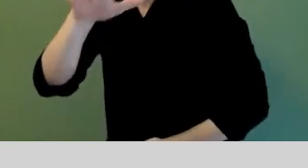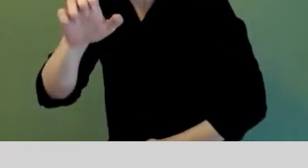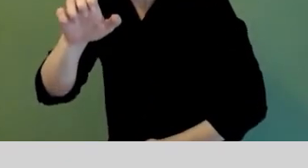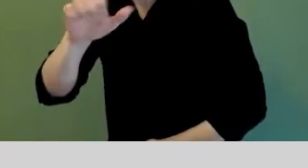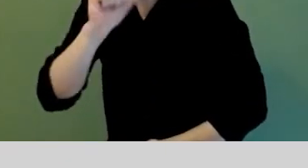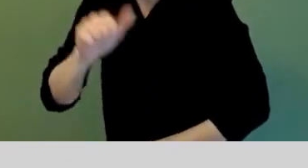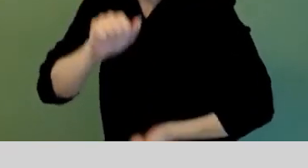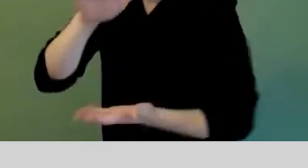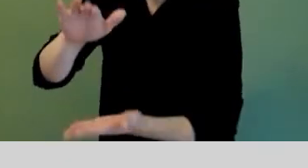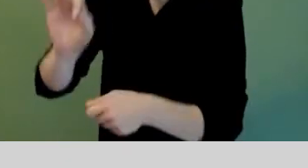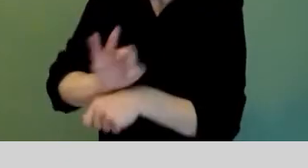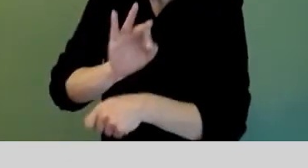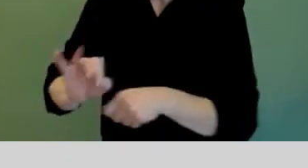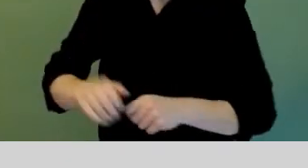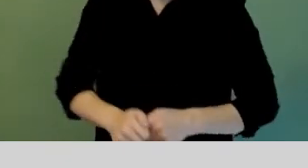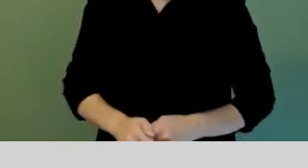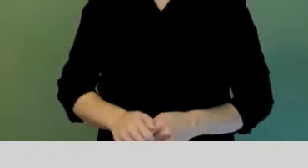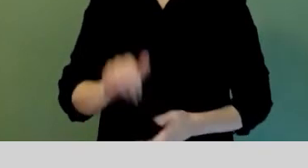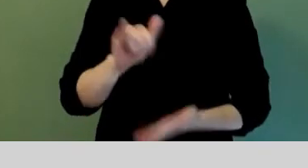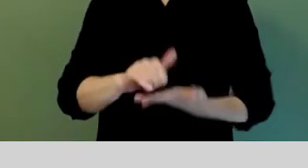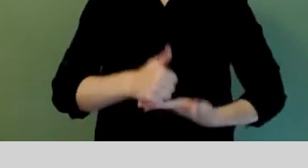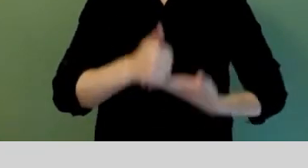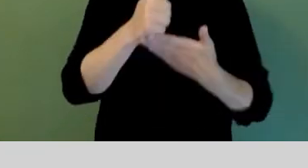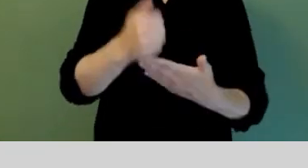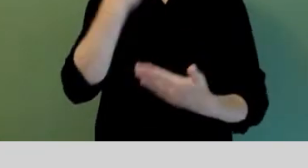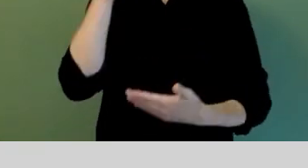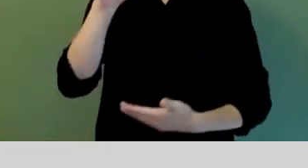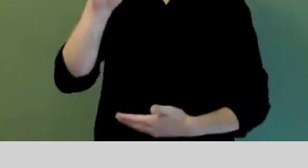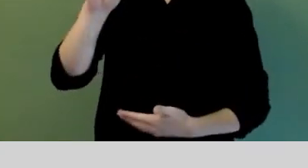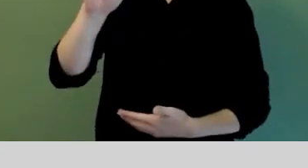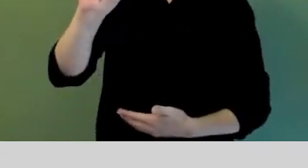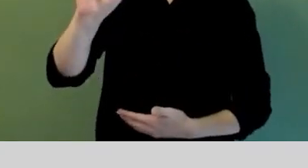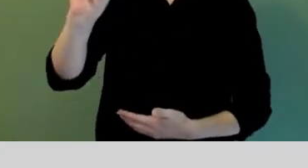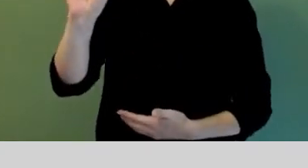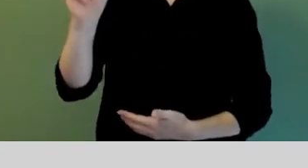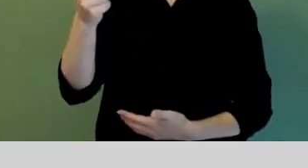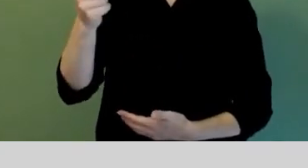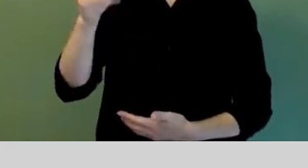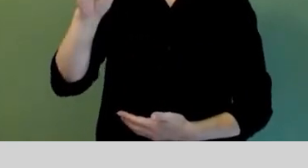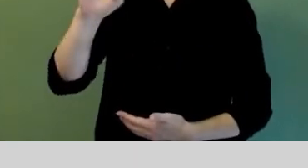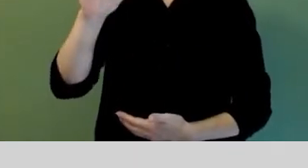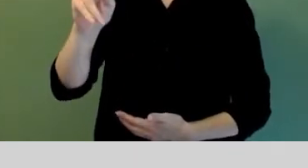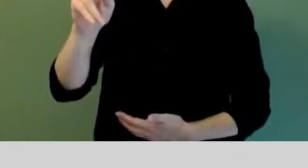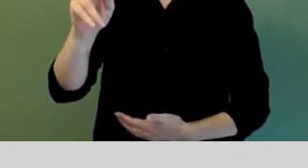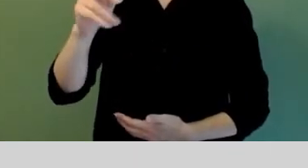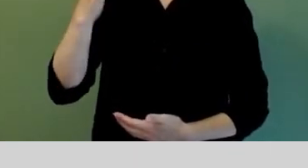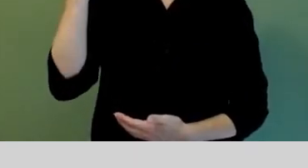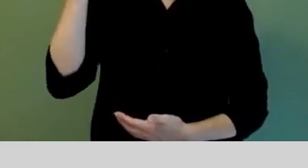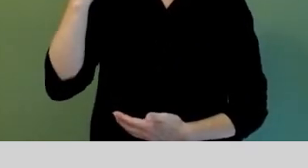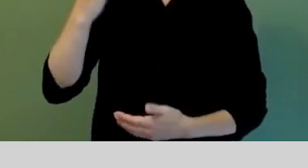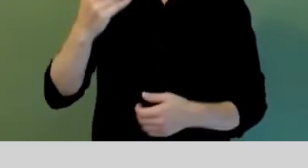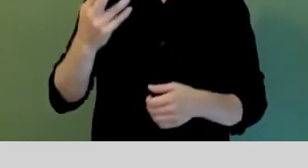And this is useful for that branching block that we were looking at earlier because we can go from using define, consume, throw away